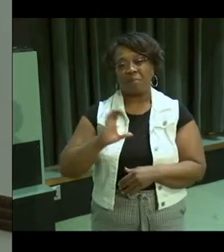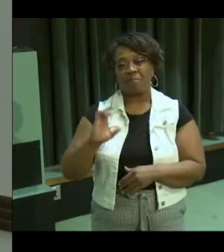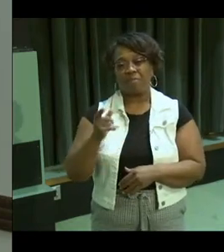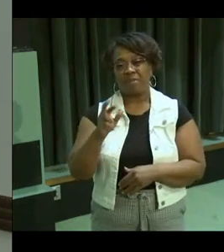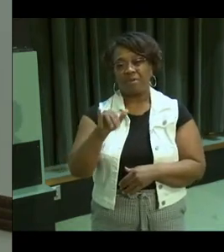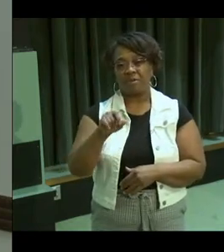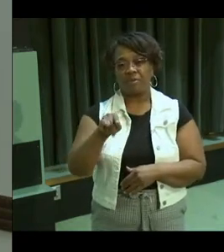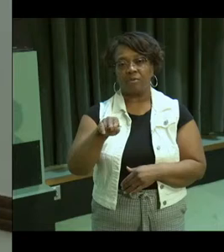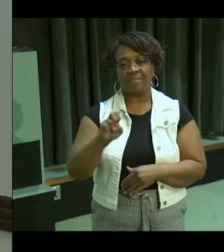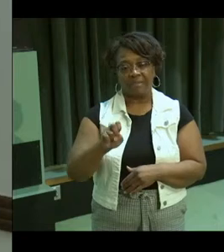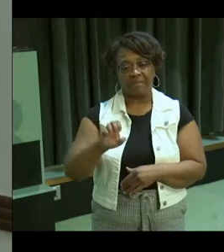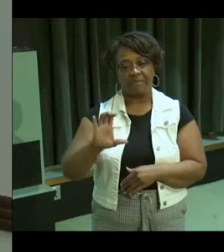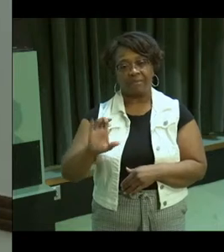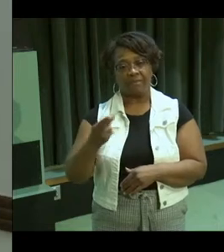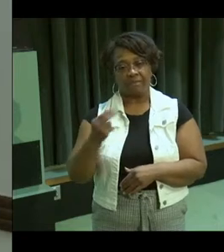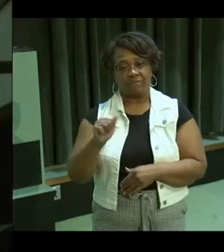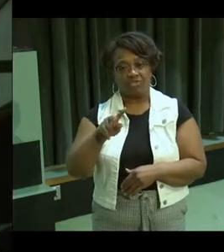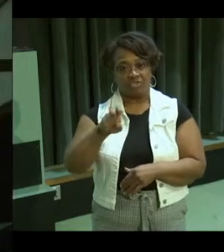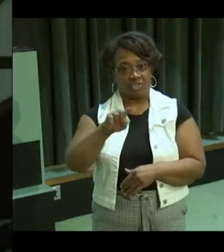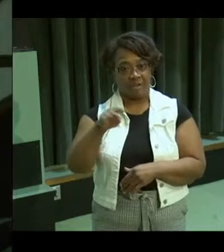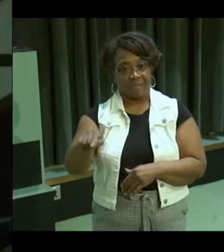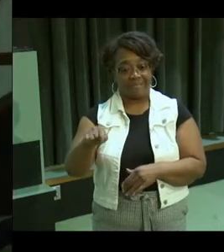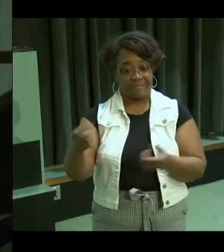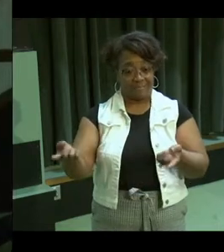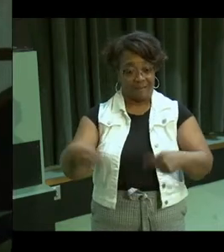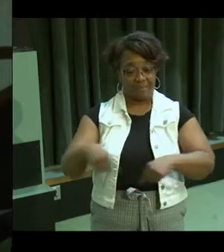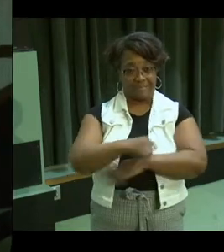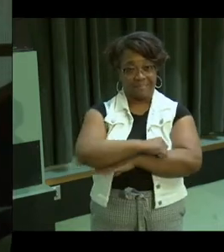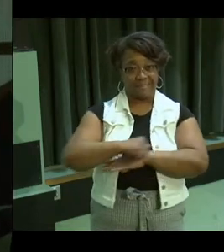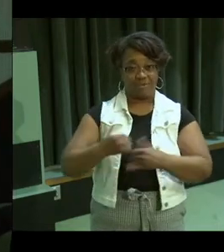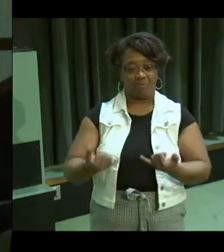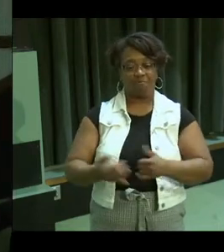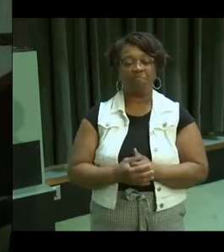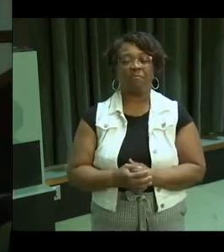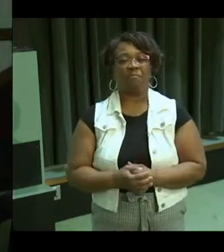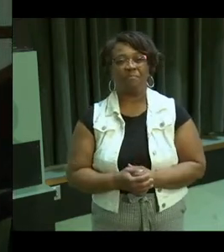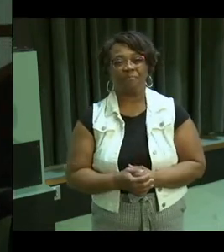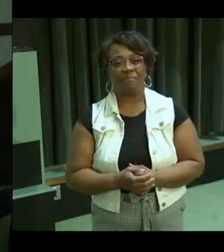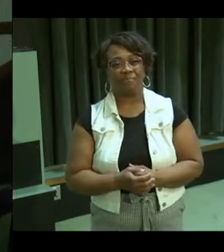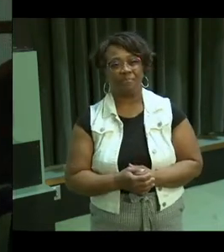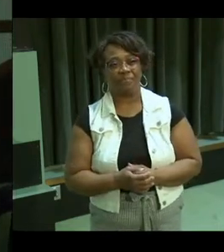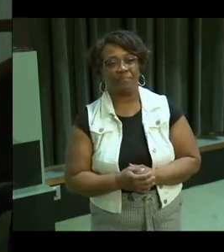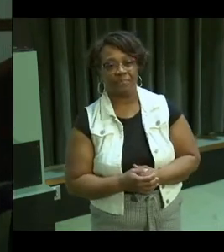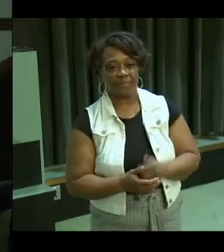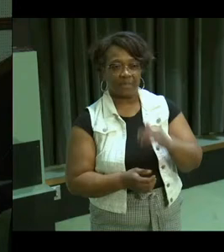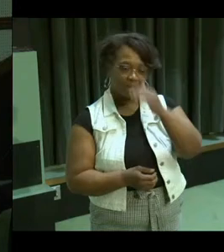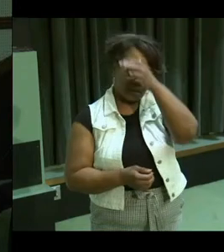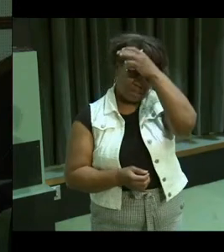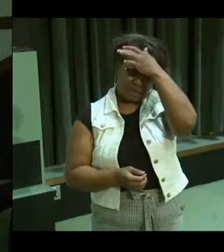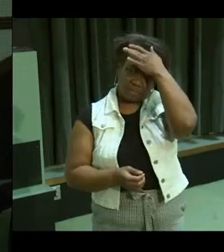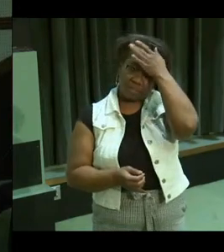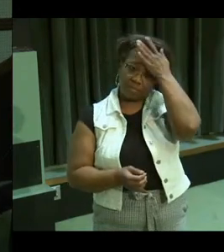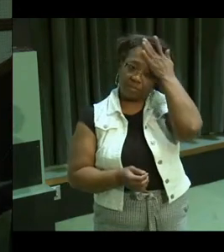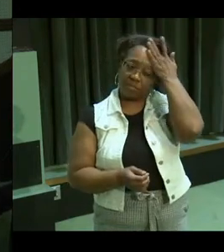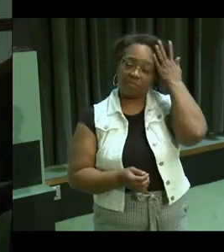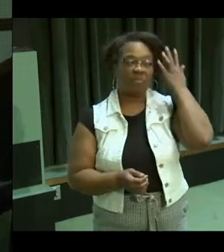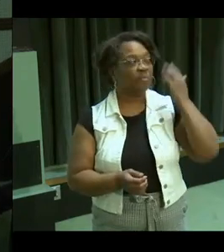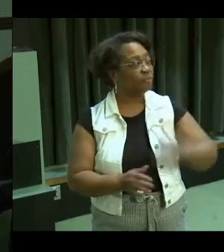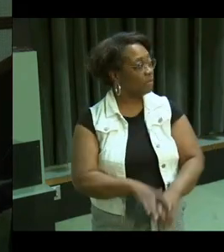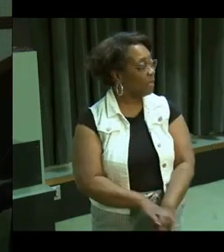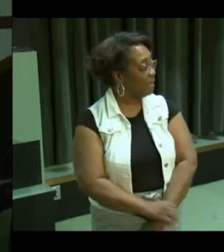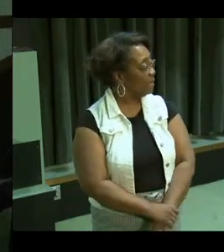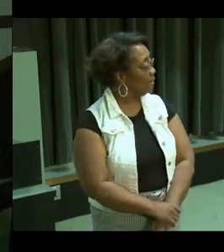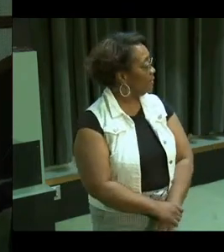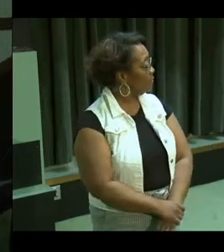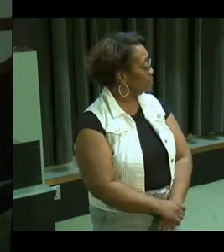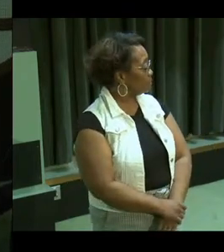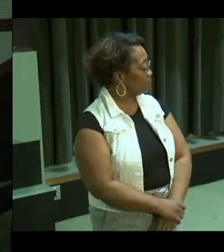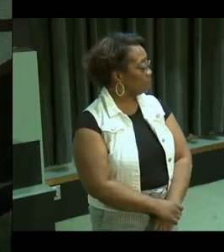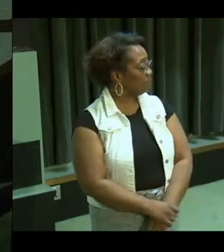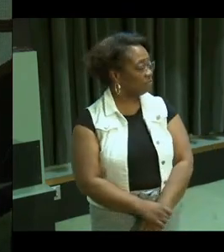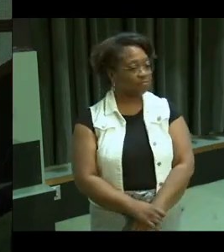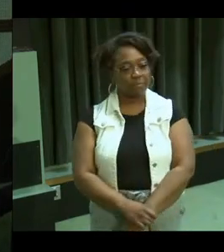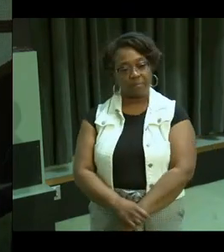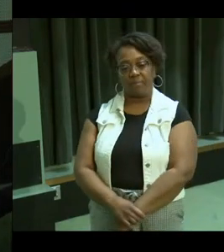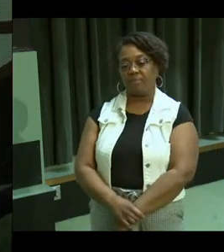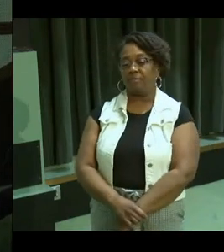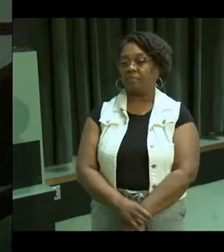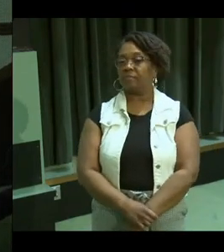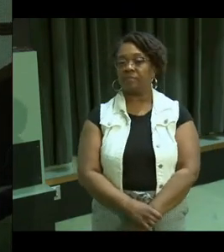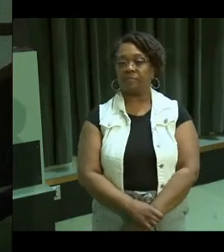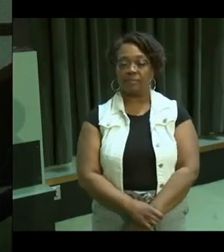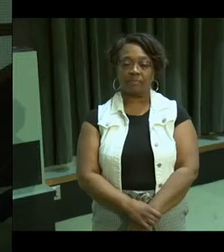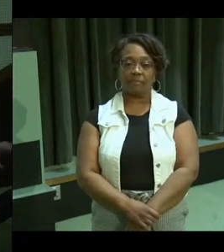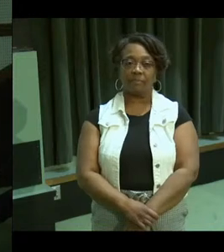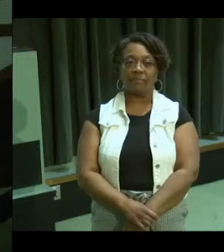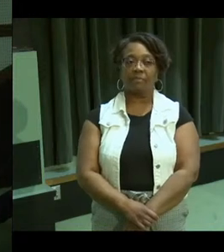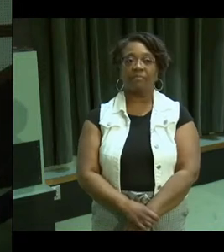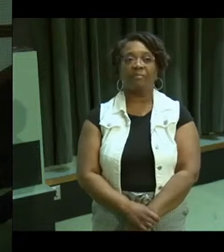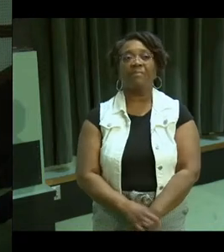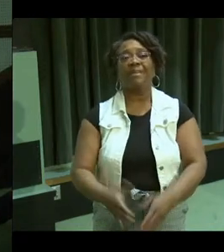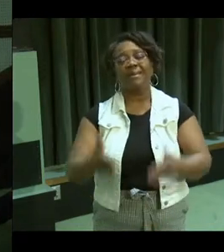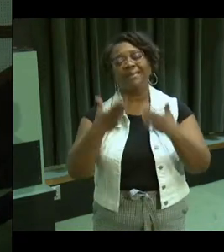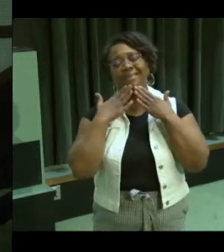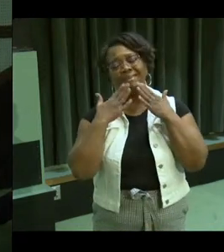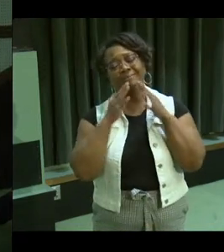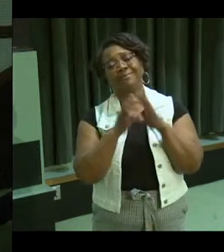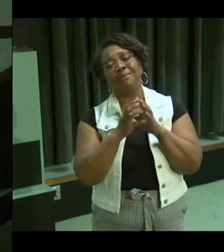Christine Chavez as she comes to